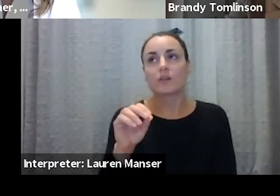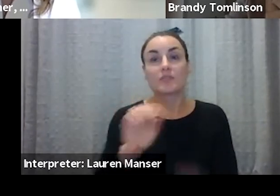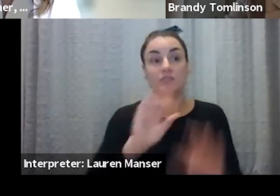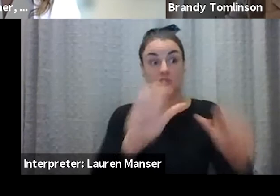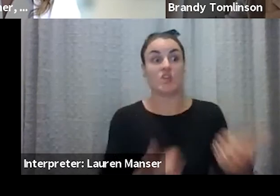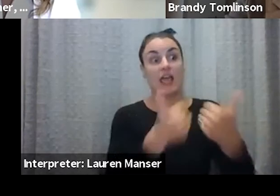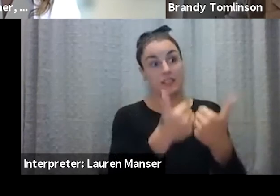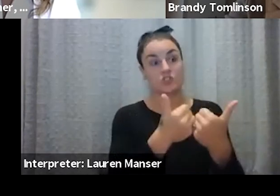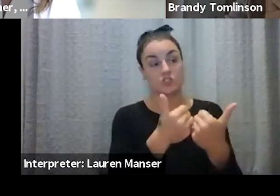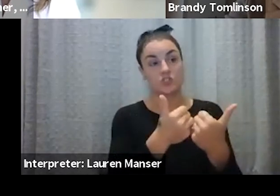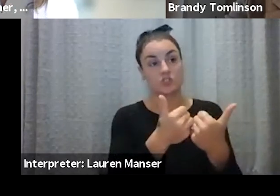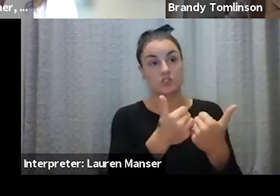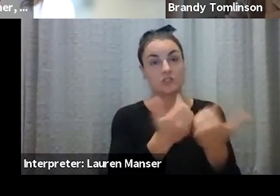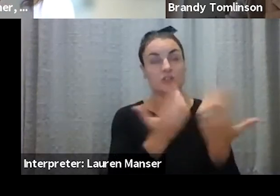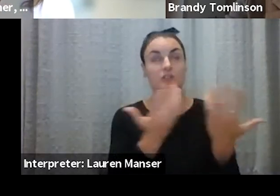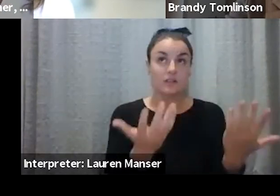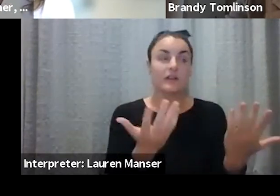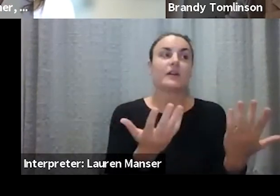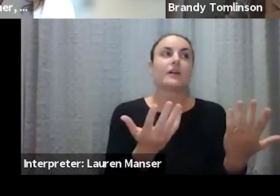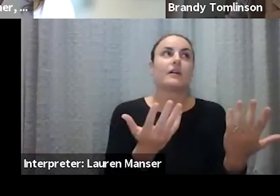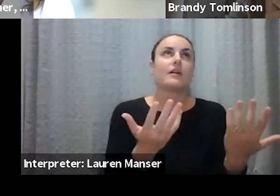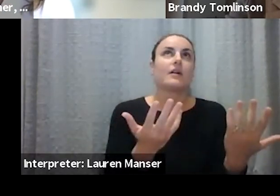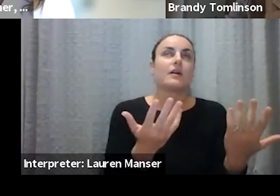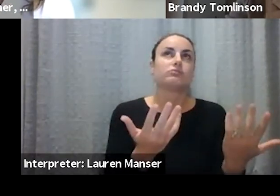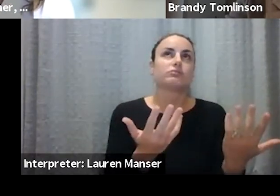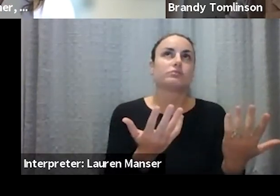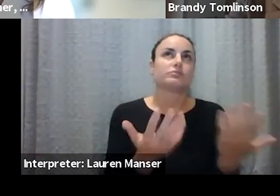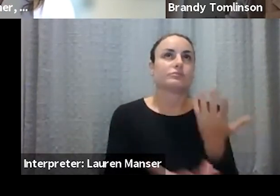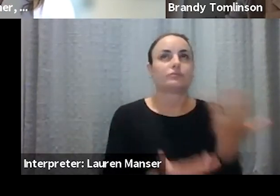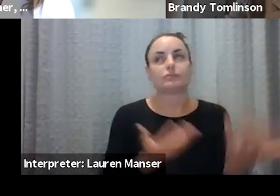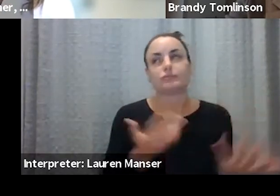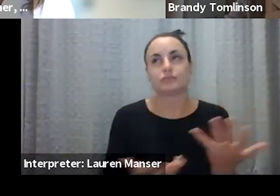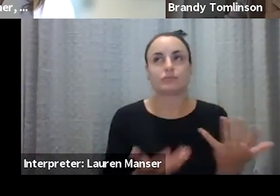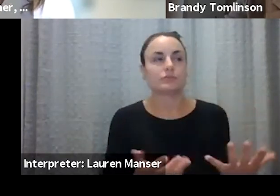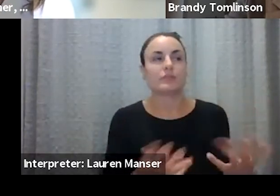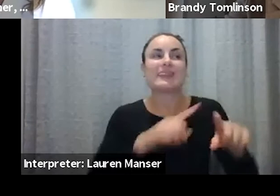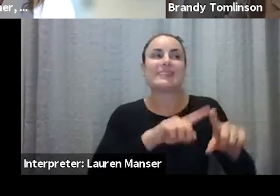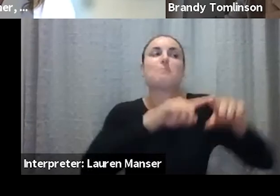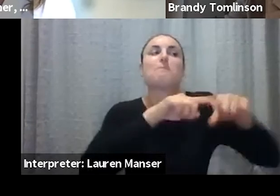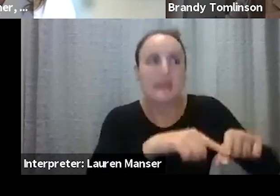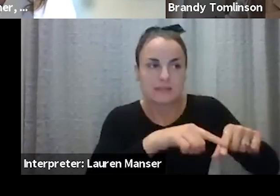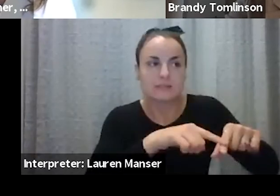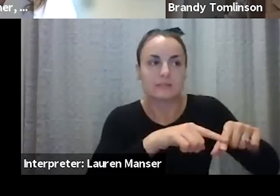on this virtual world can hurt people with mental health illness,